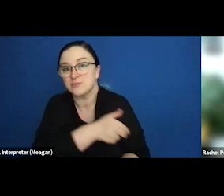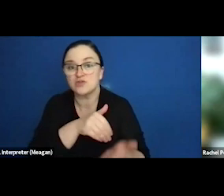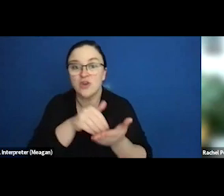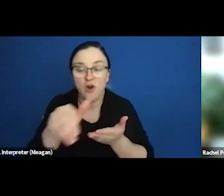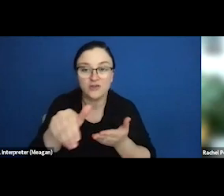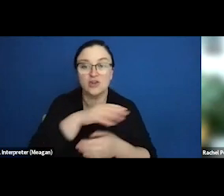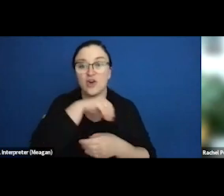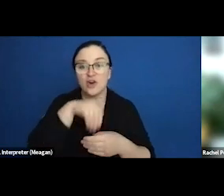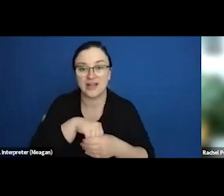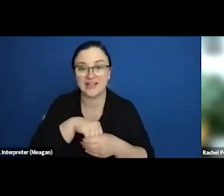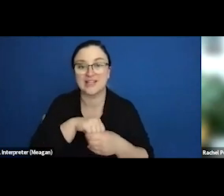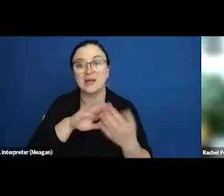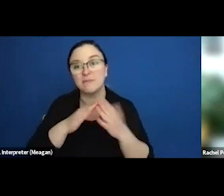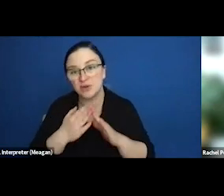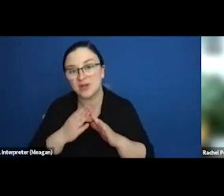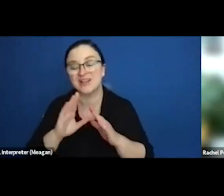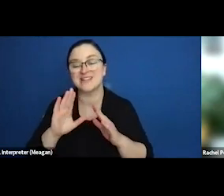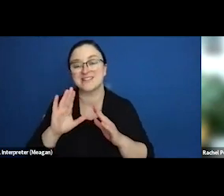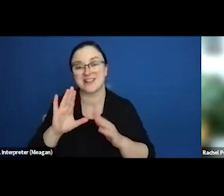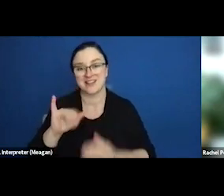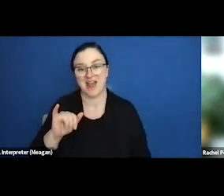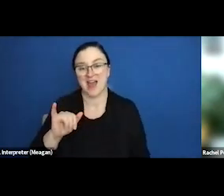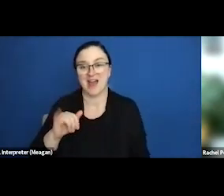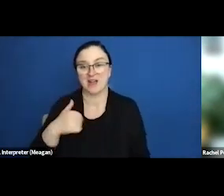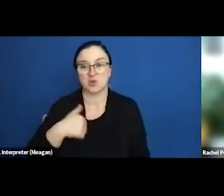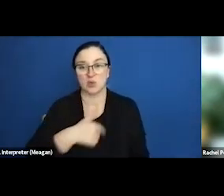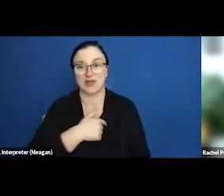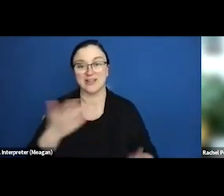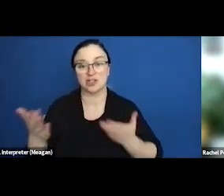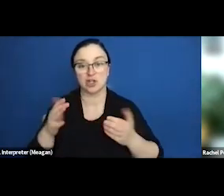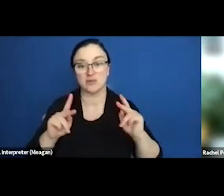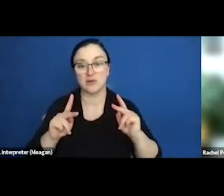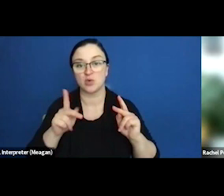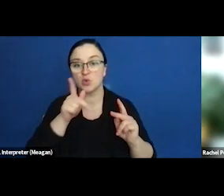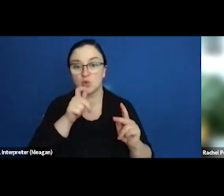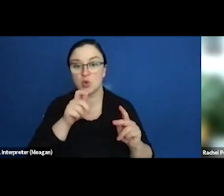in the communities where we are serving folks who are exiting homelessness.